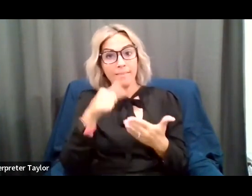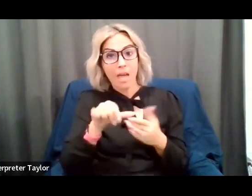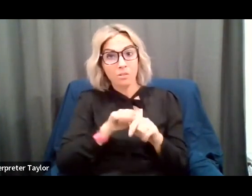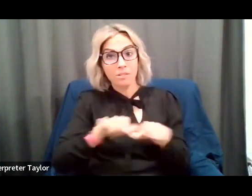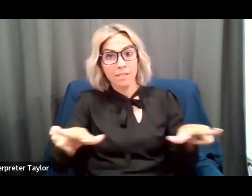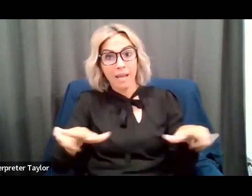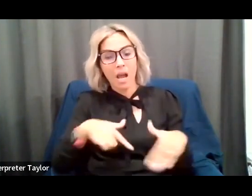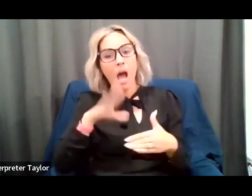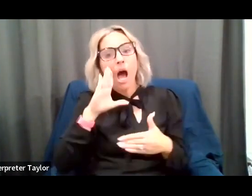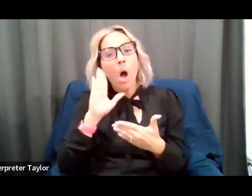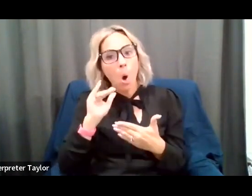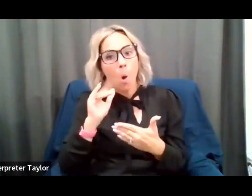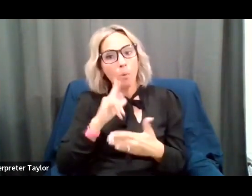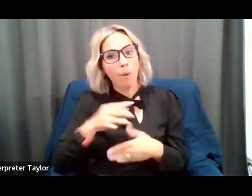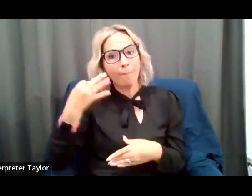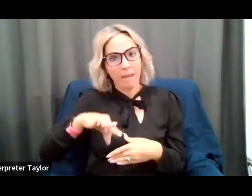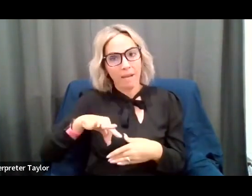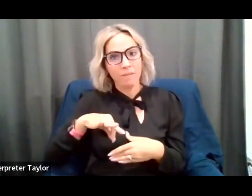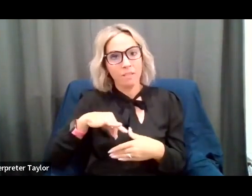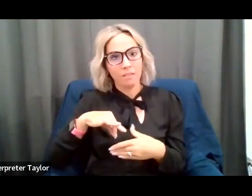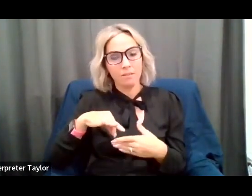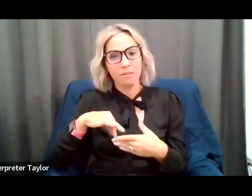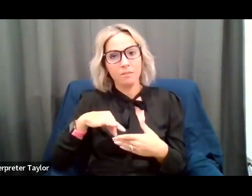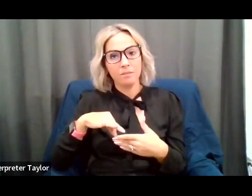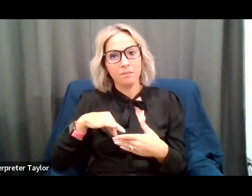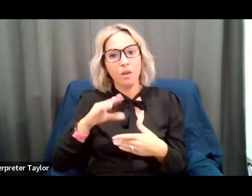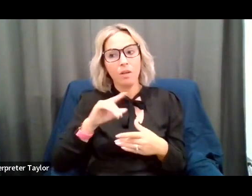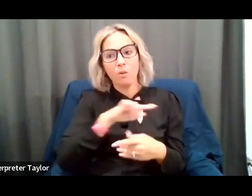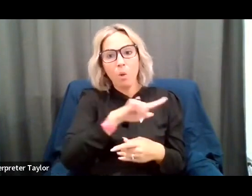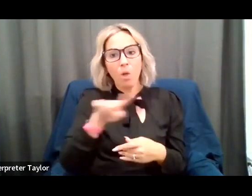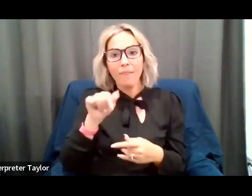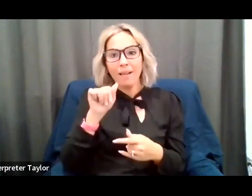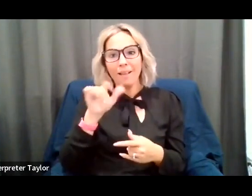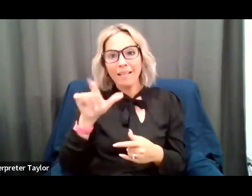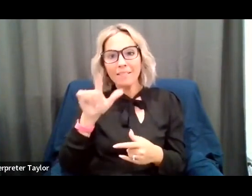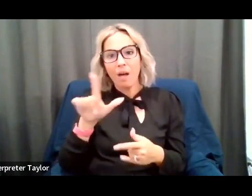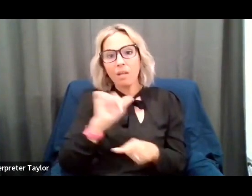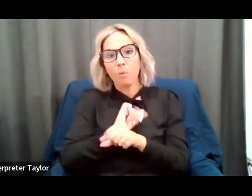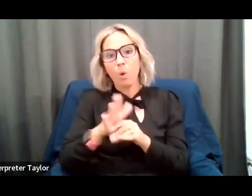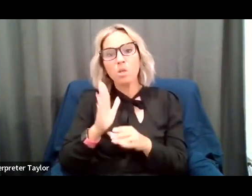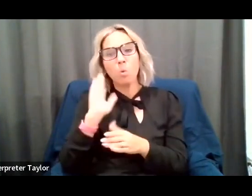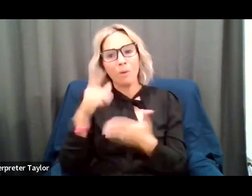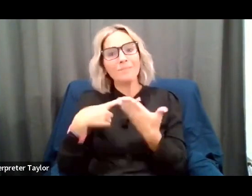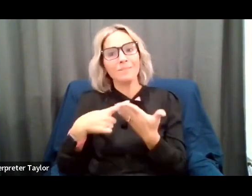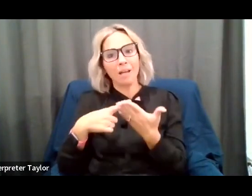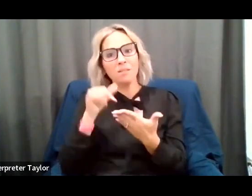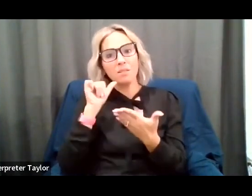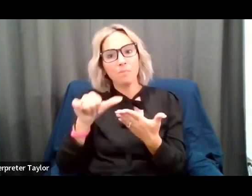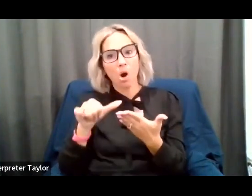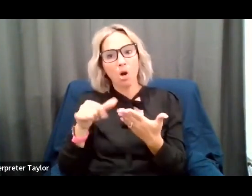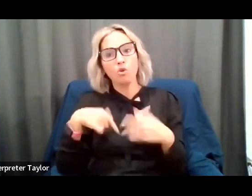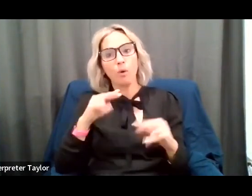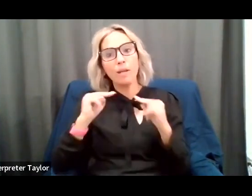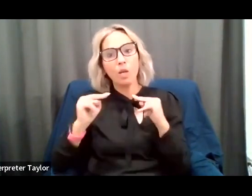I hope will be beneficial to Classified, it's something that we're going to be discussing tomorrow during negotiations.